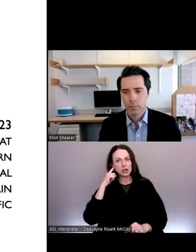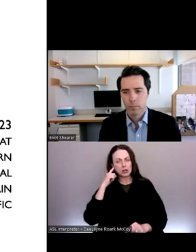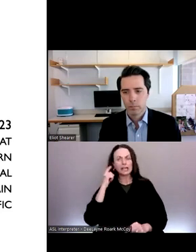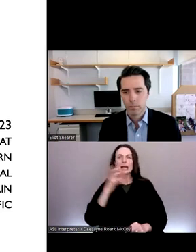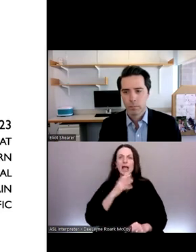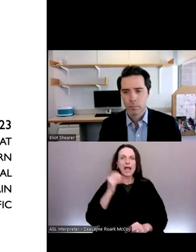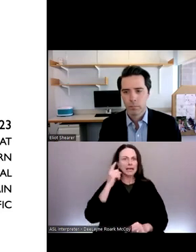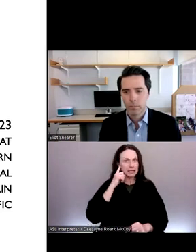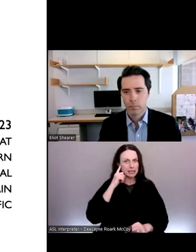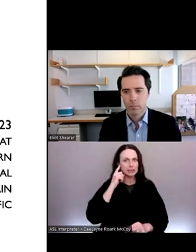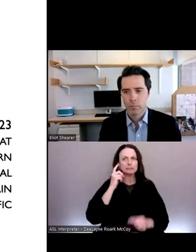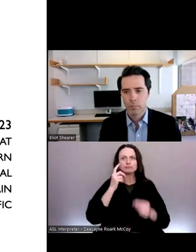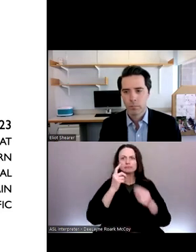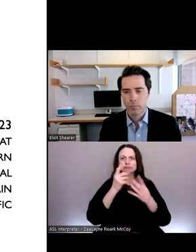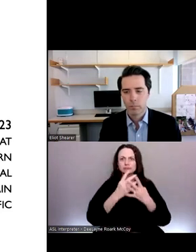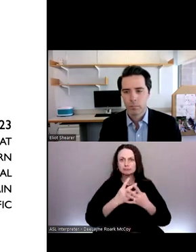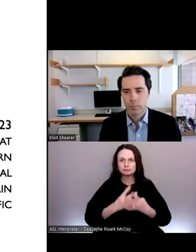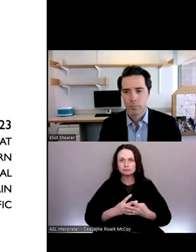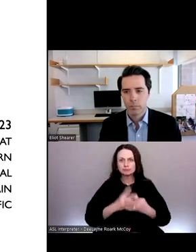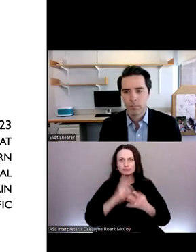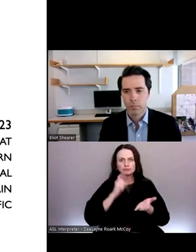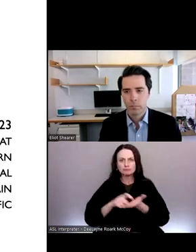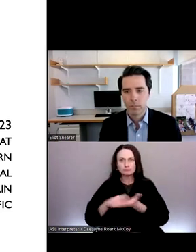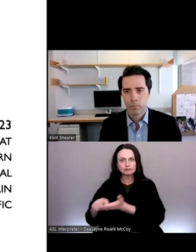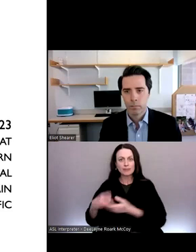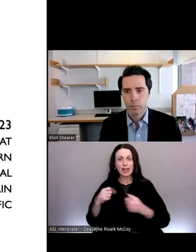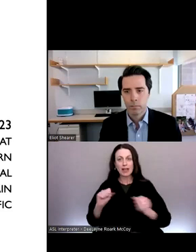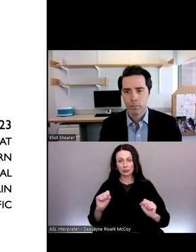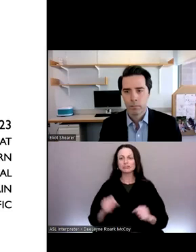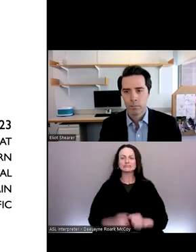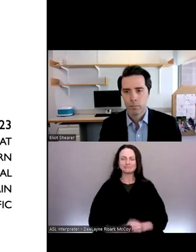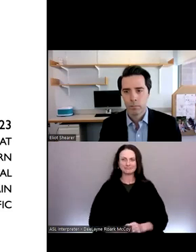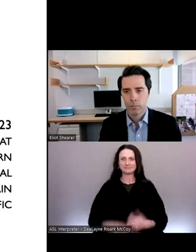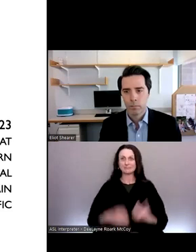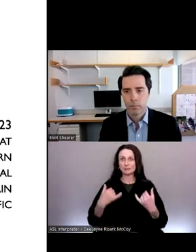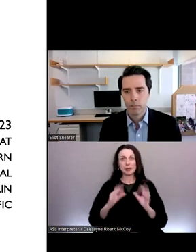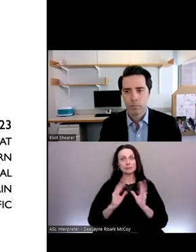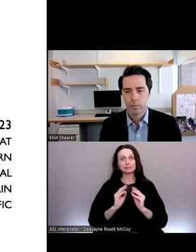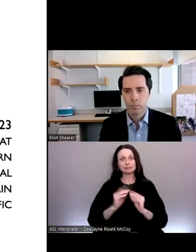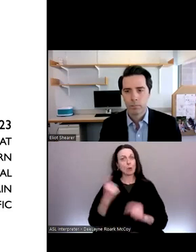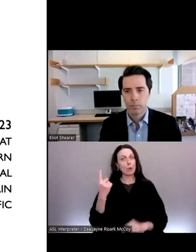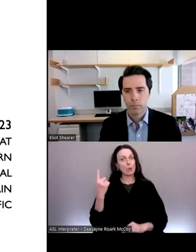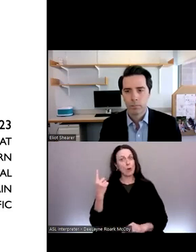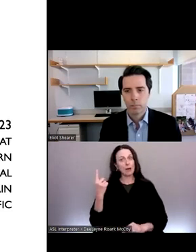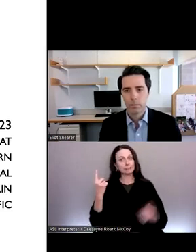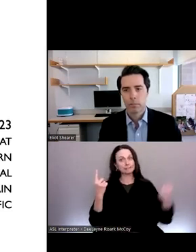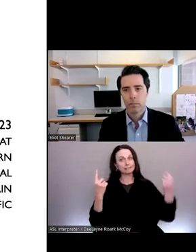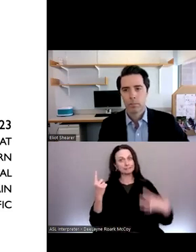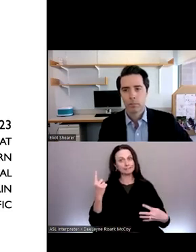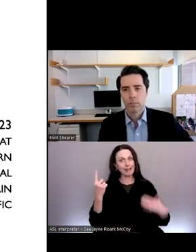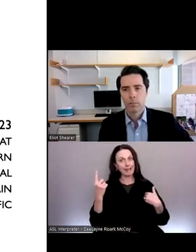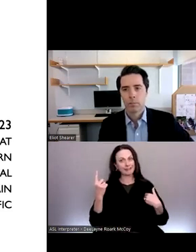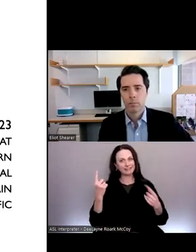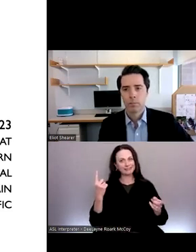efforts and today's webinar is just one